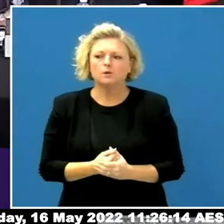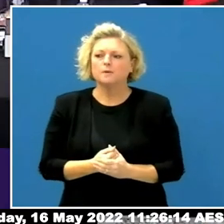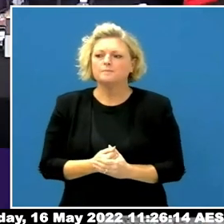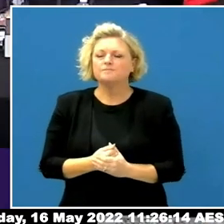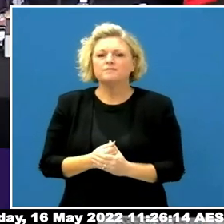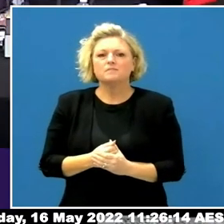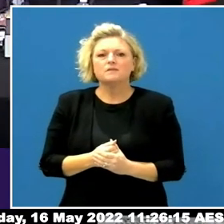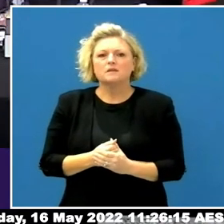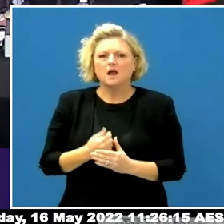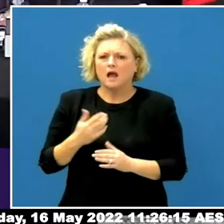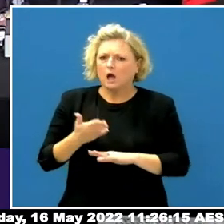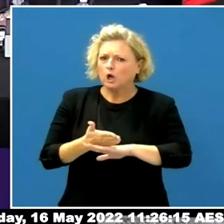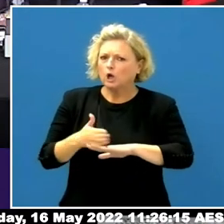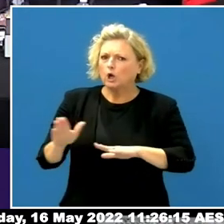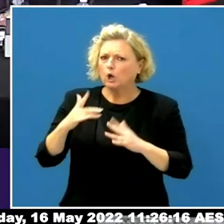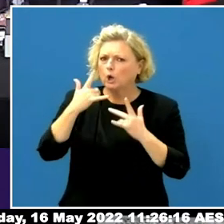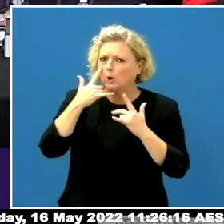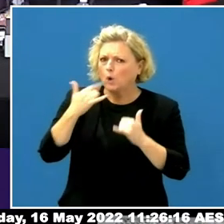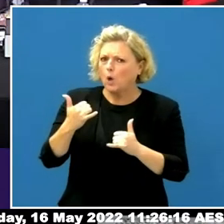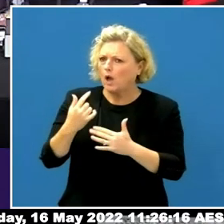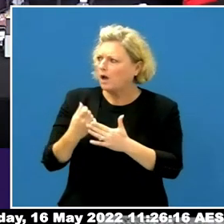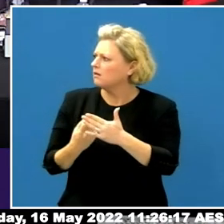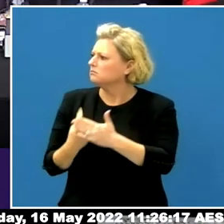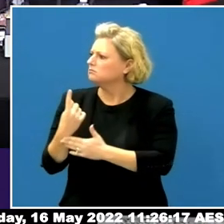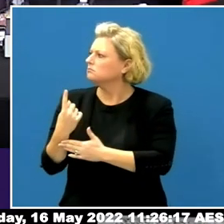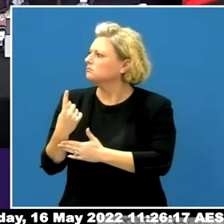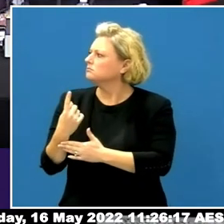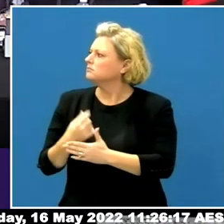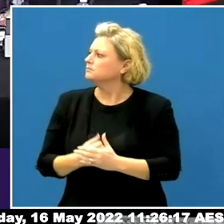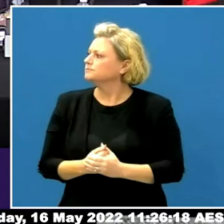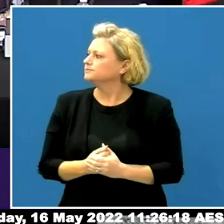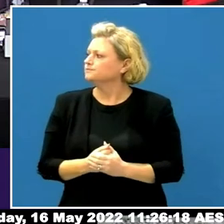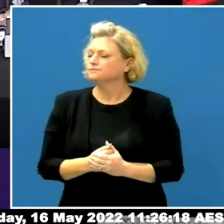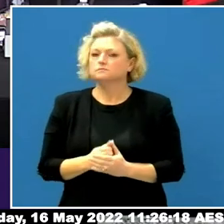right? MS HUNTER: Yes, I appear for Sally. Yes. Thank you very much.